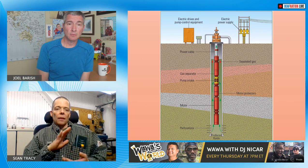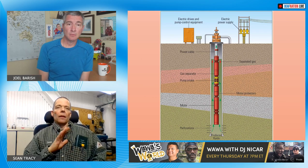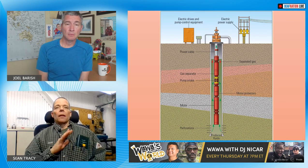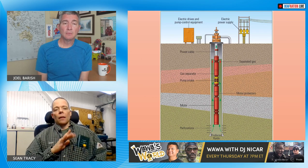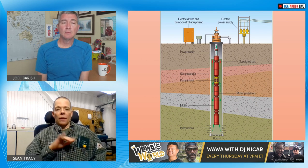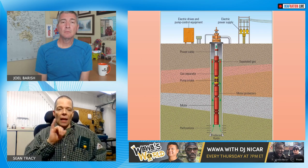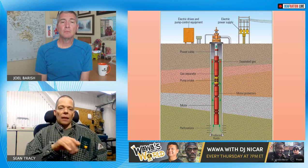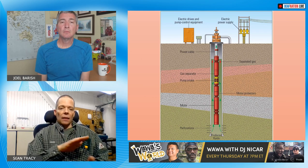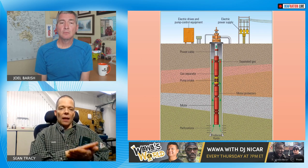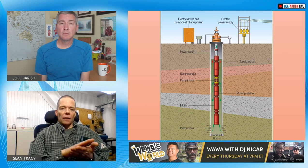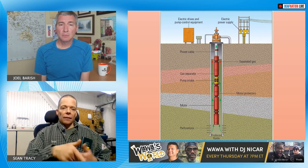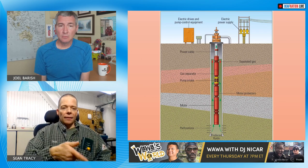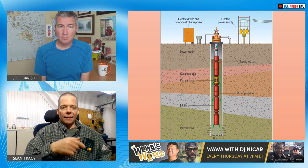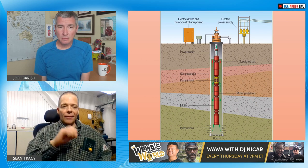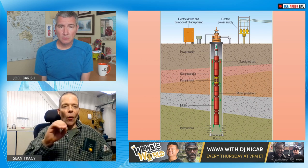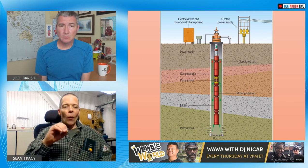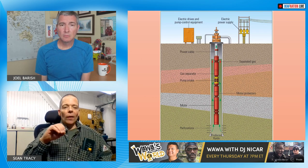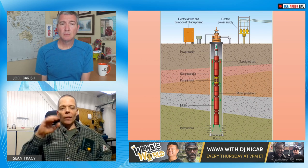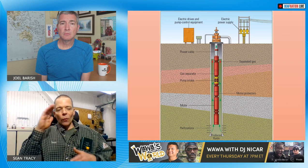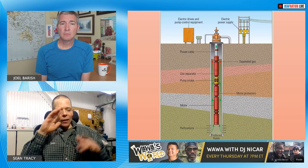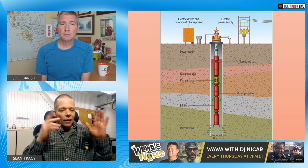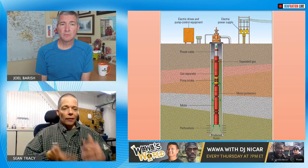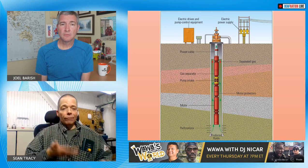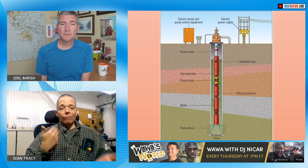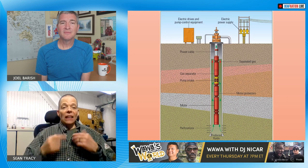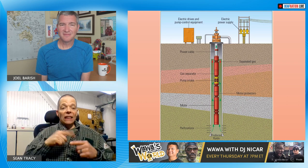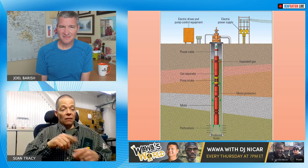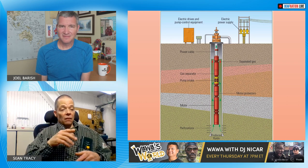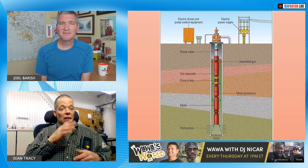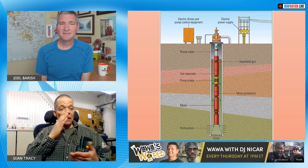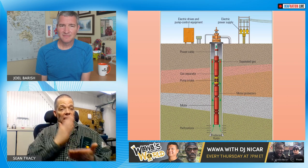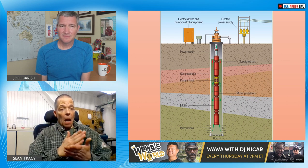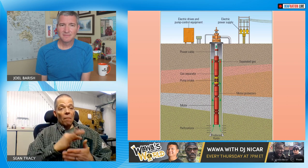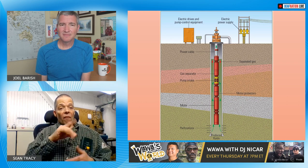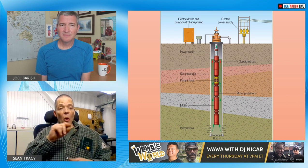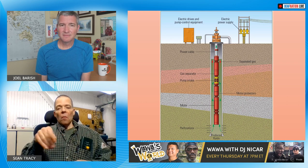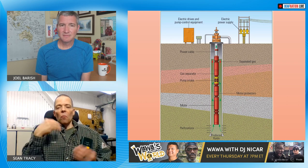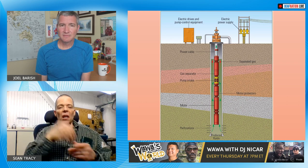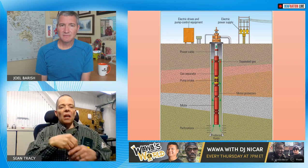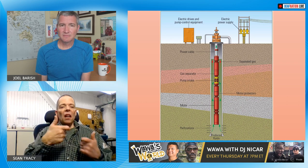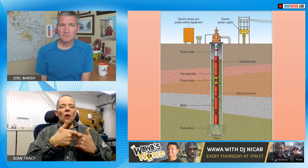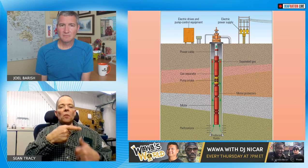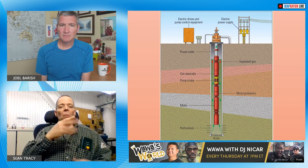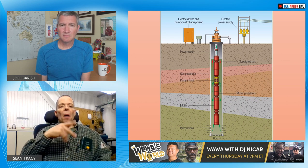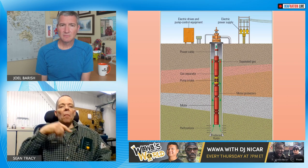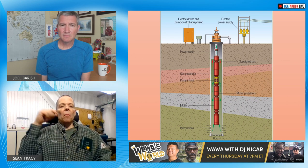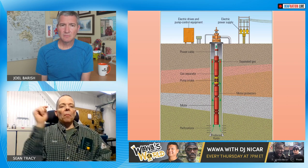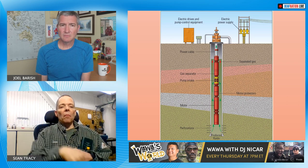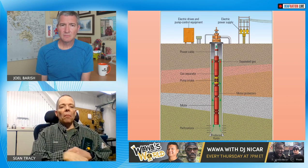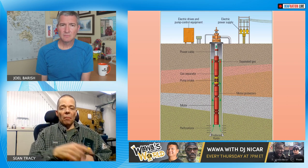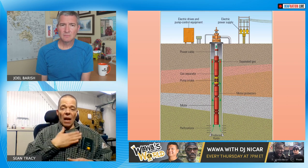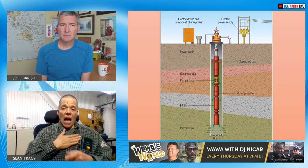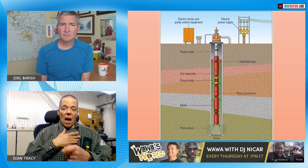it comes up on its own. There's no work with a free flow. When it stops flowing on its own, an electric pump is put in.